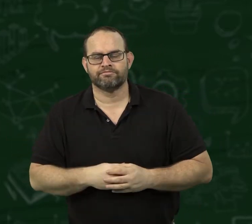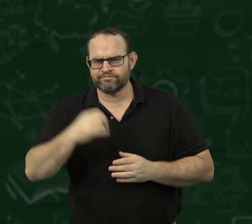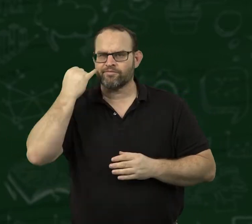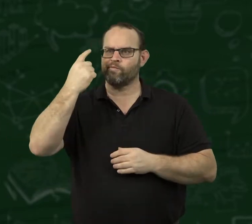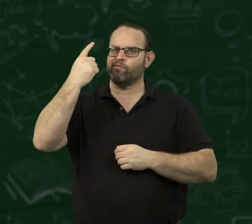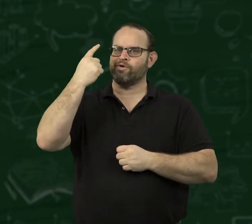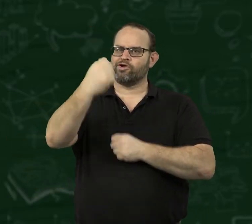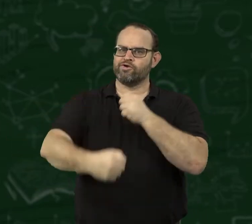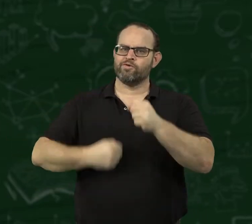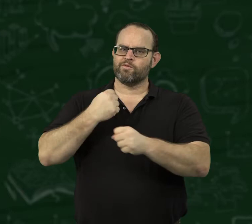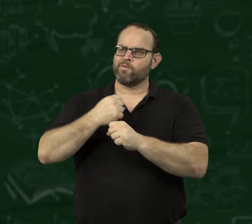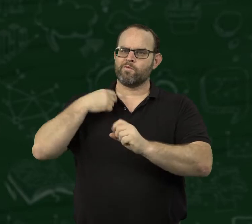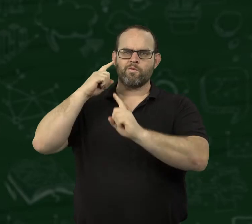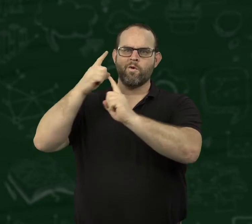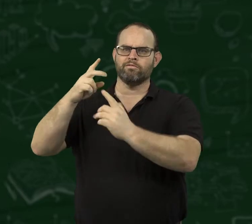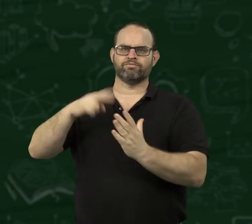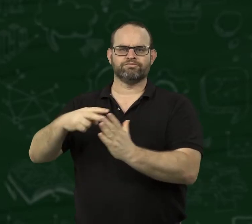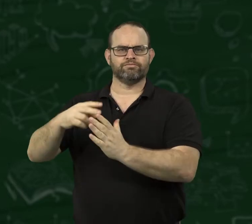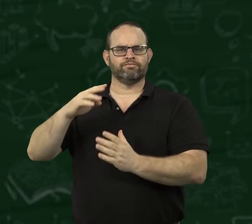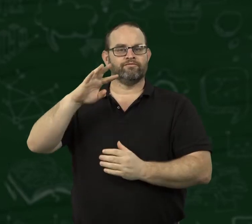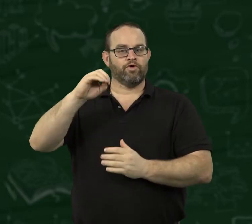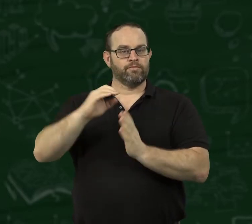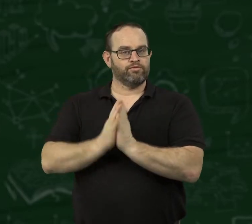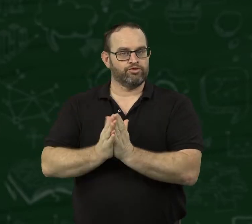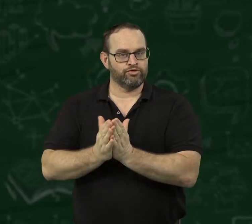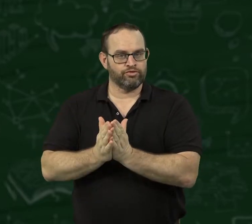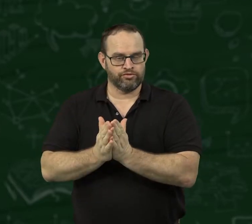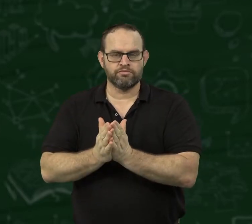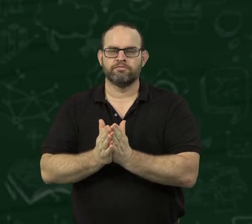Let's suppose your goal for the year is to read 40 books.